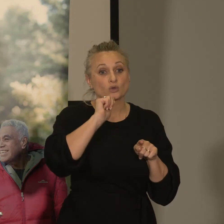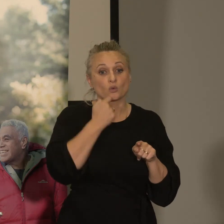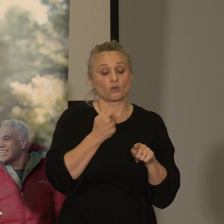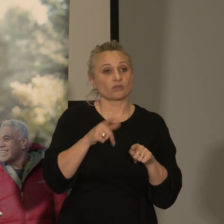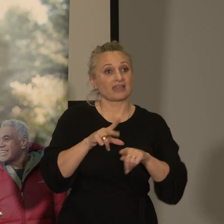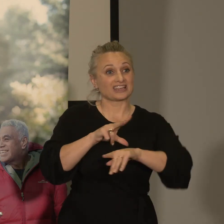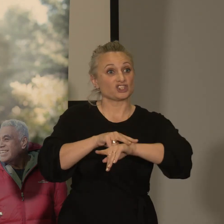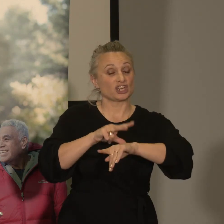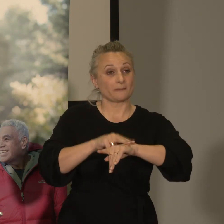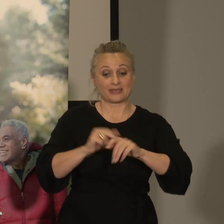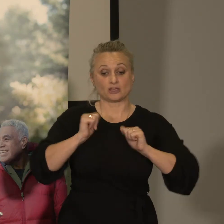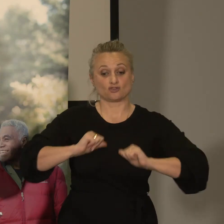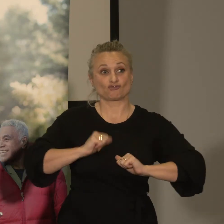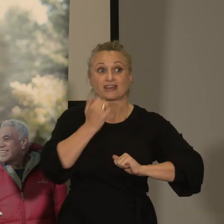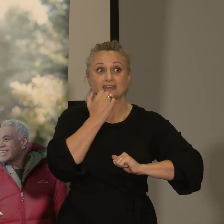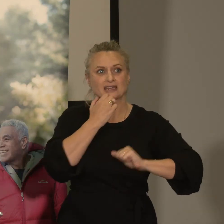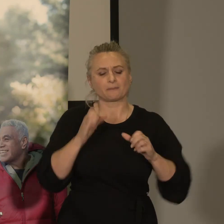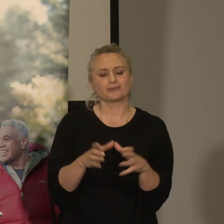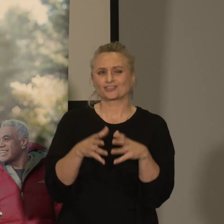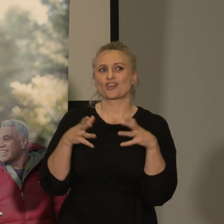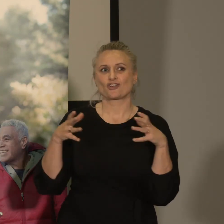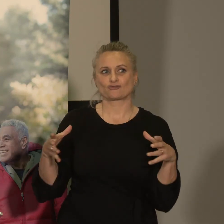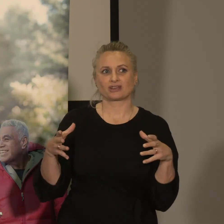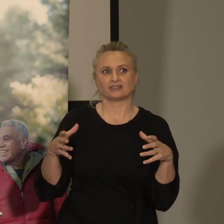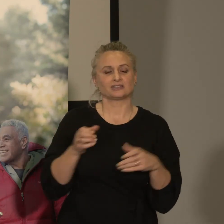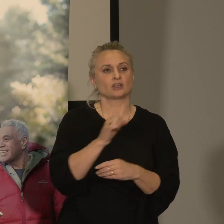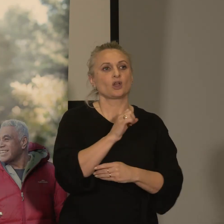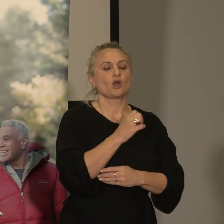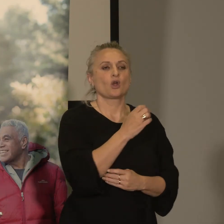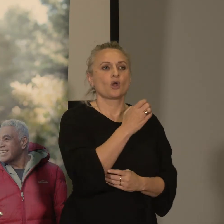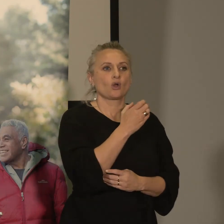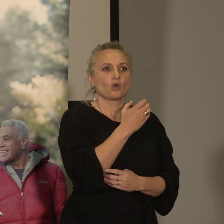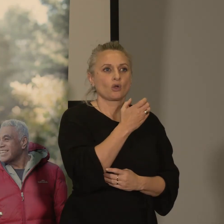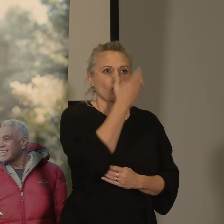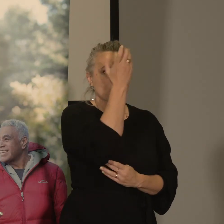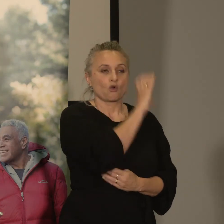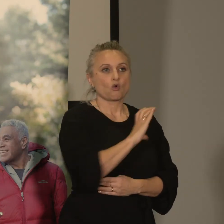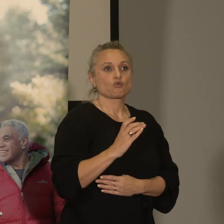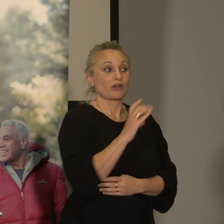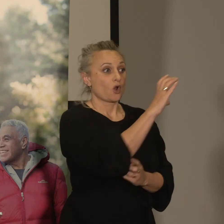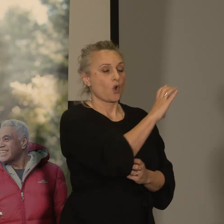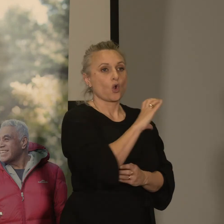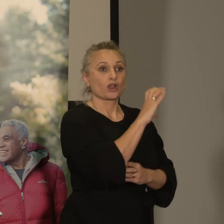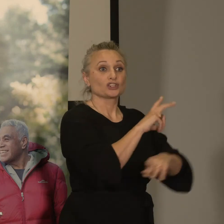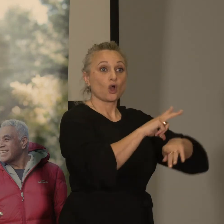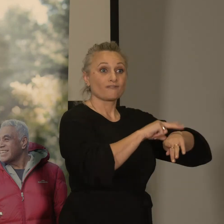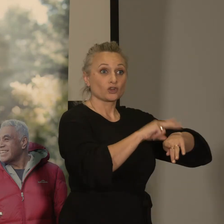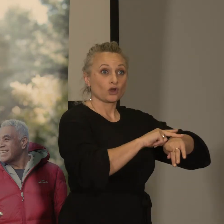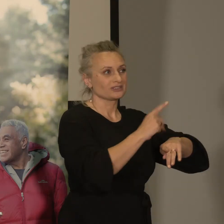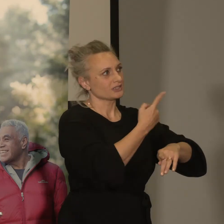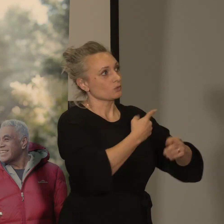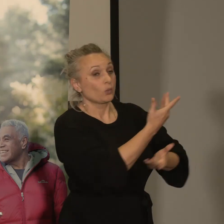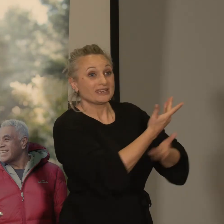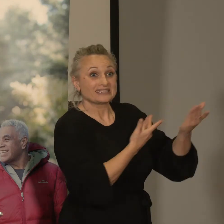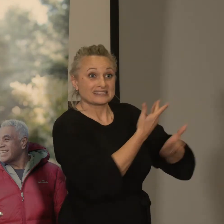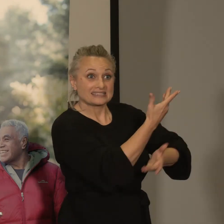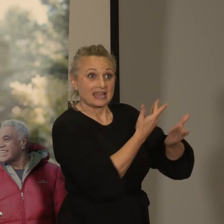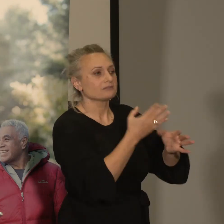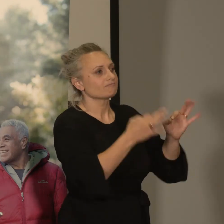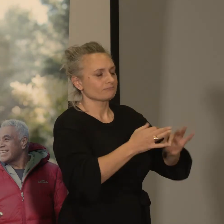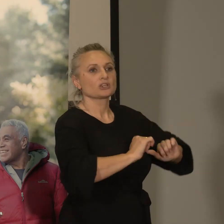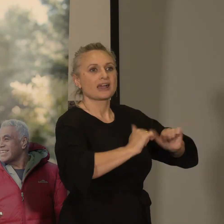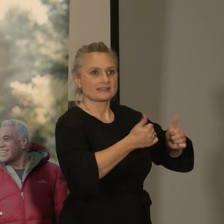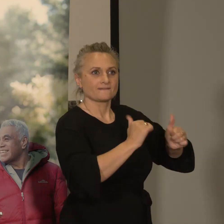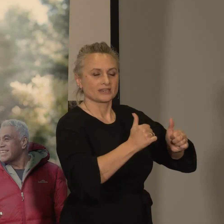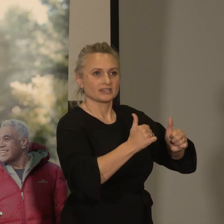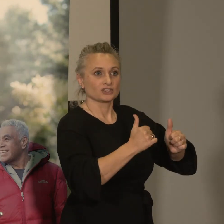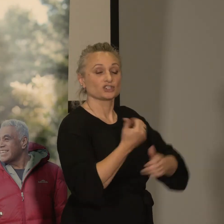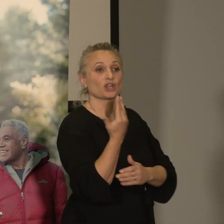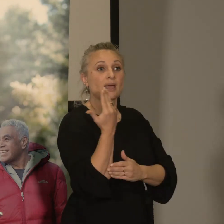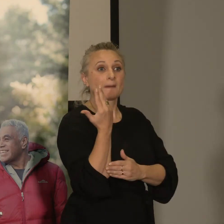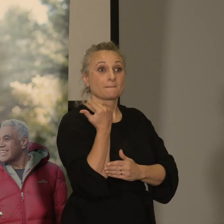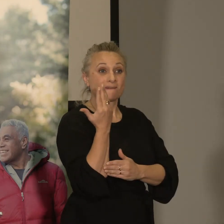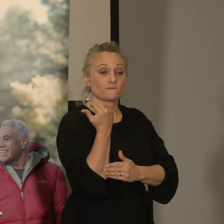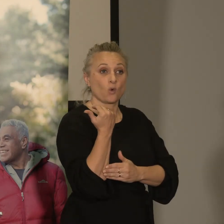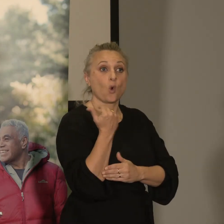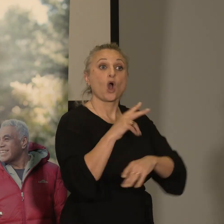numbers, after discussion with